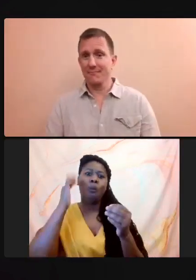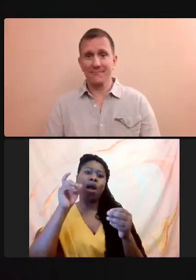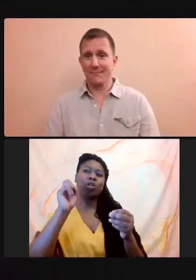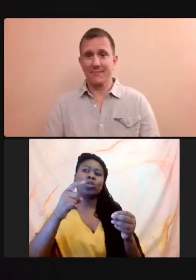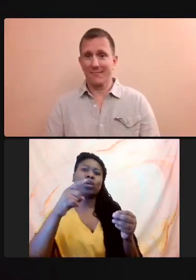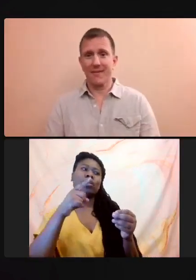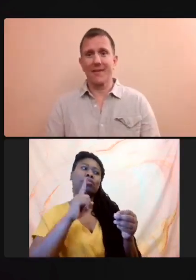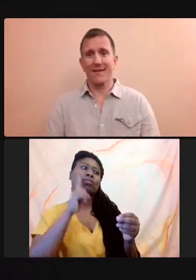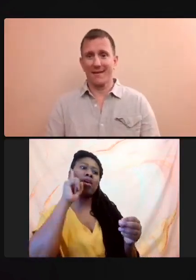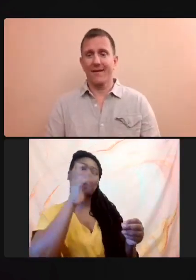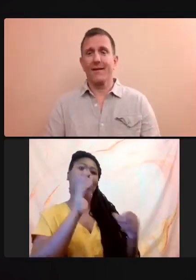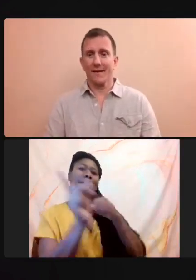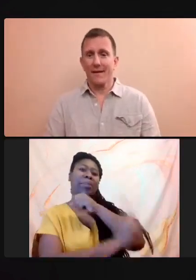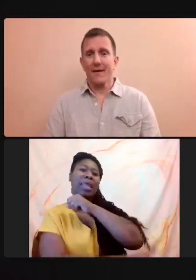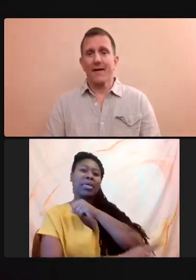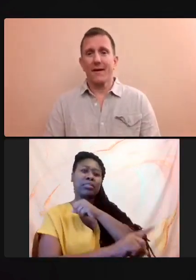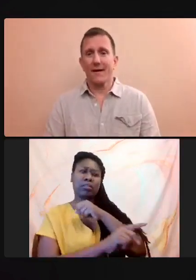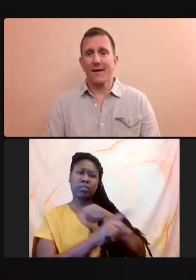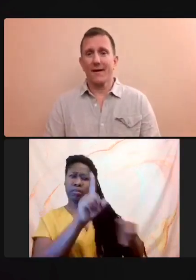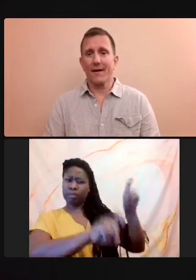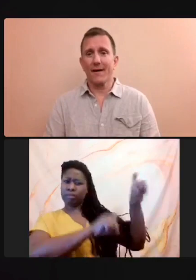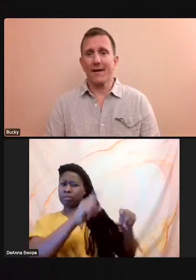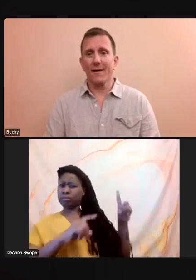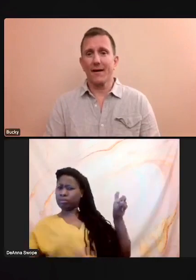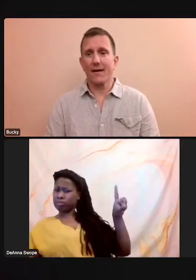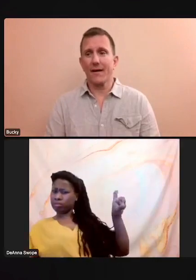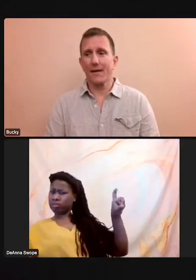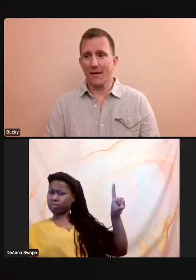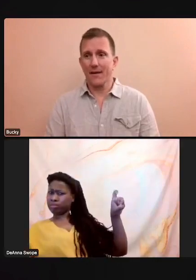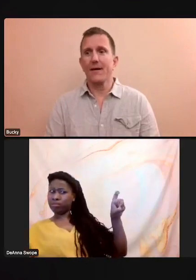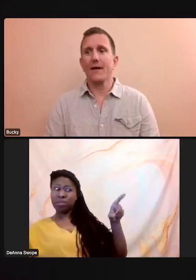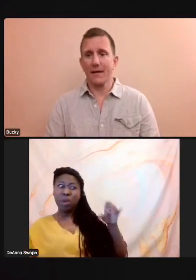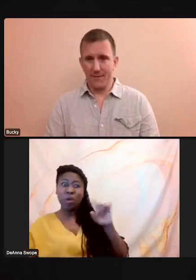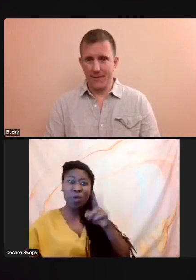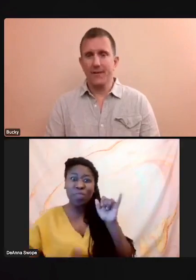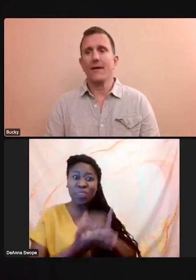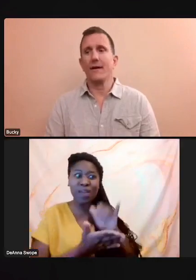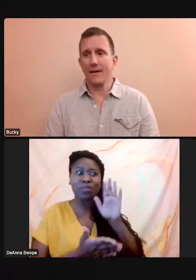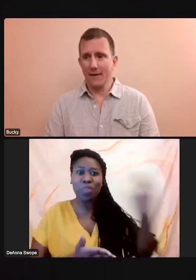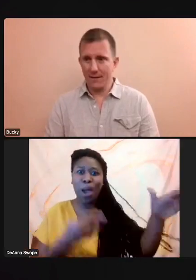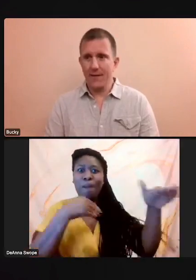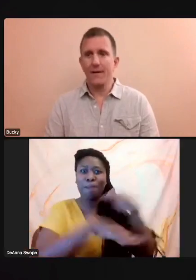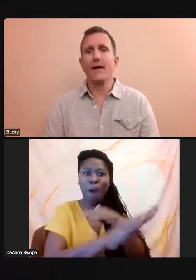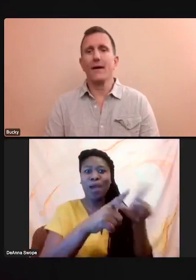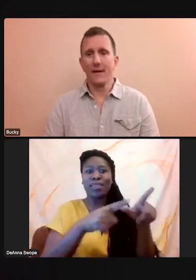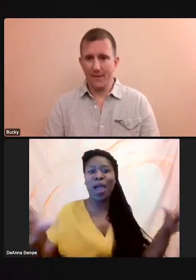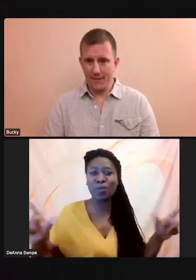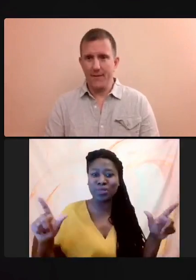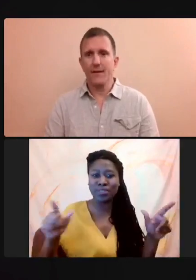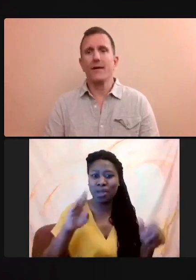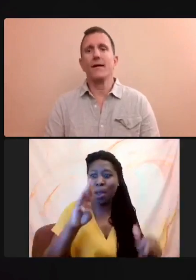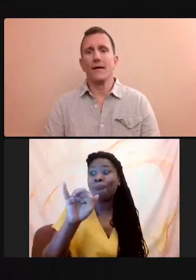And how does that translate into making sure they're a good teacher? That's a very good question.